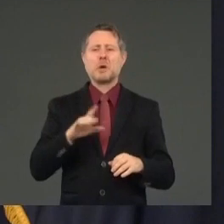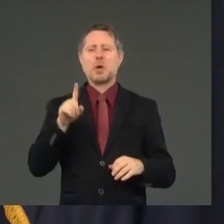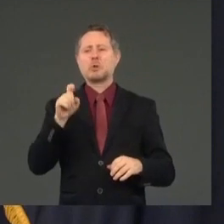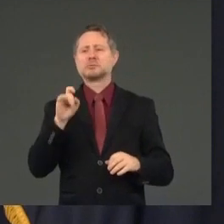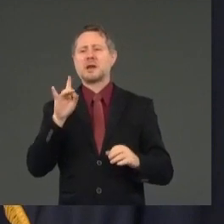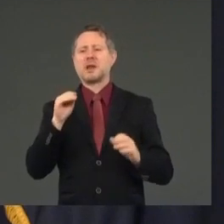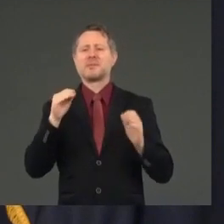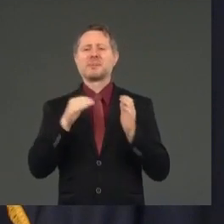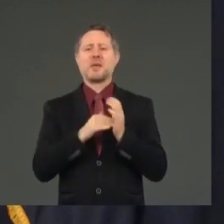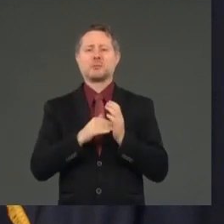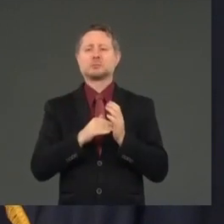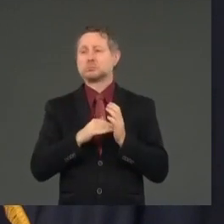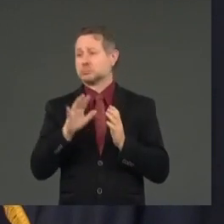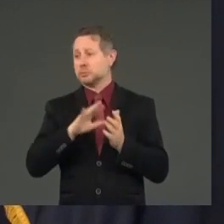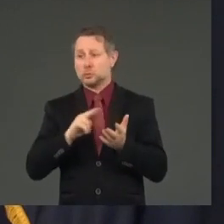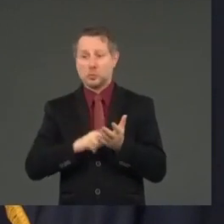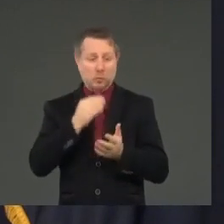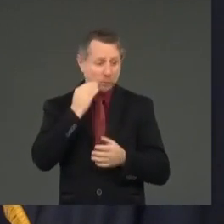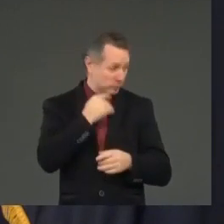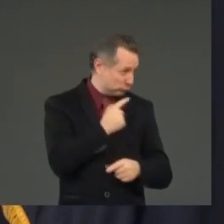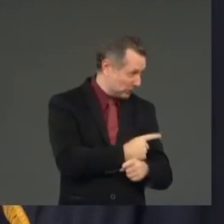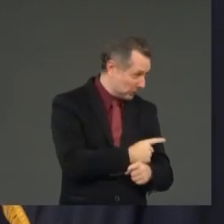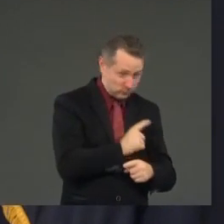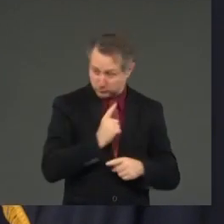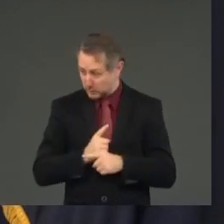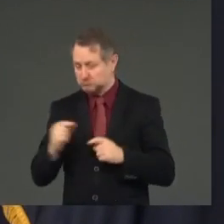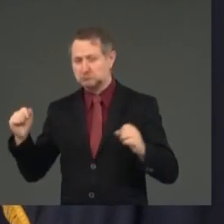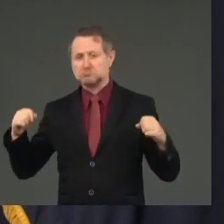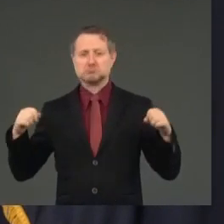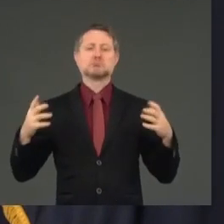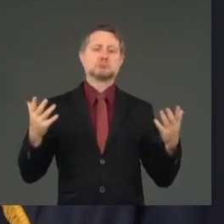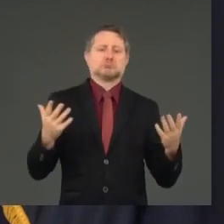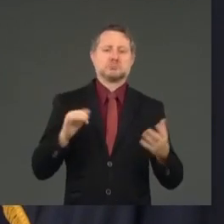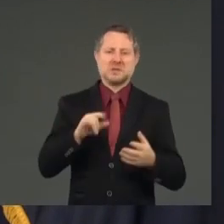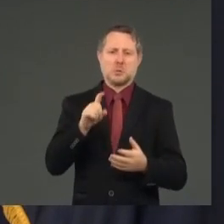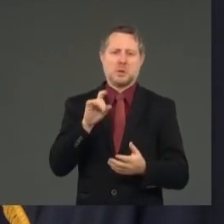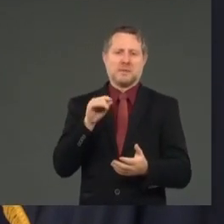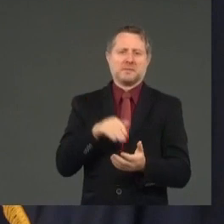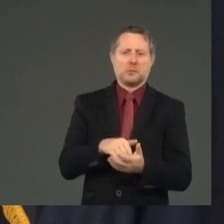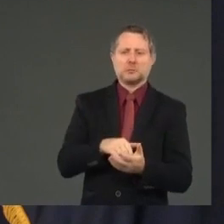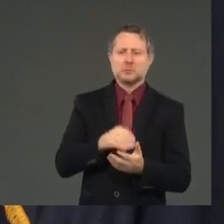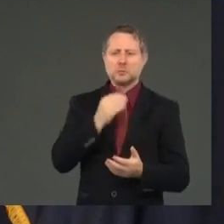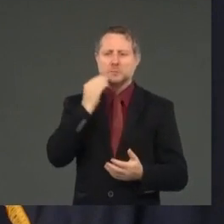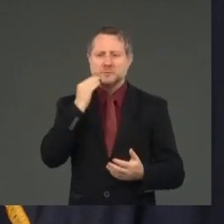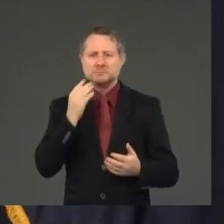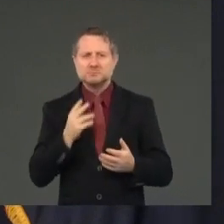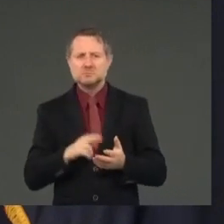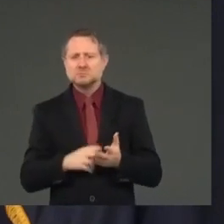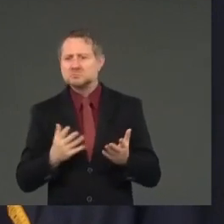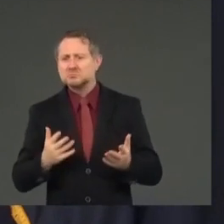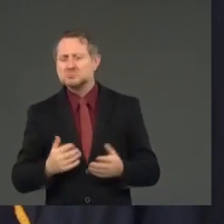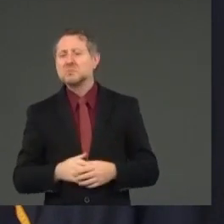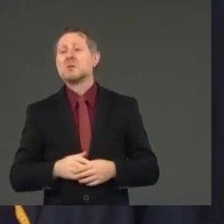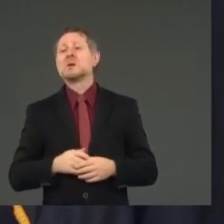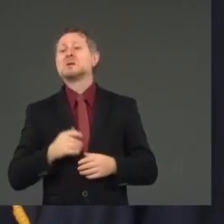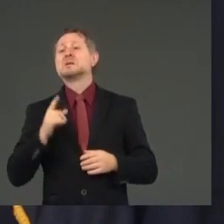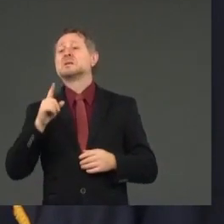COULD WE EVER GET TO -- WE HAVE